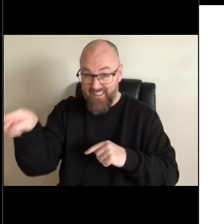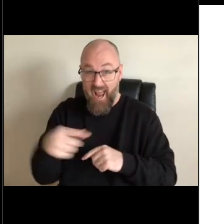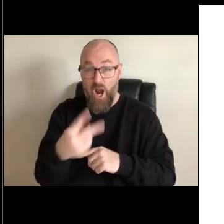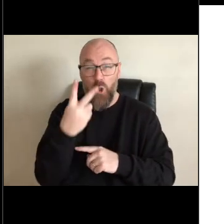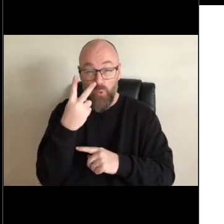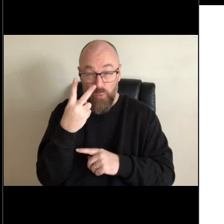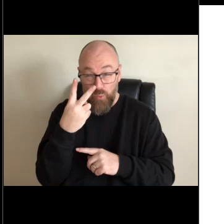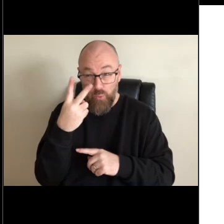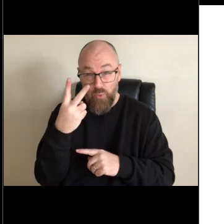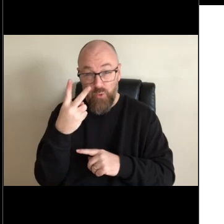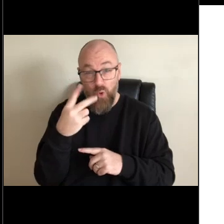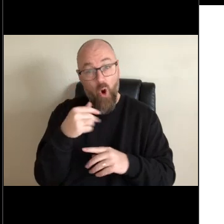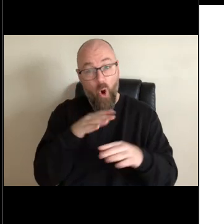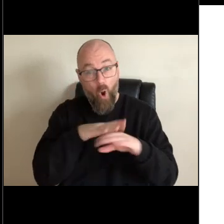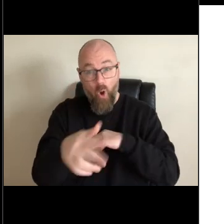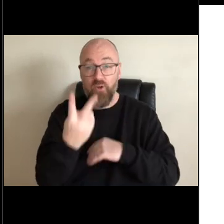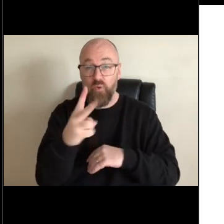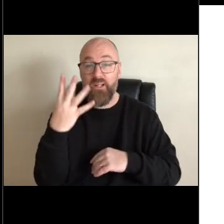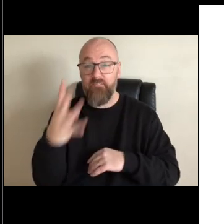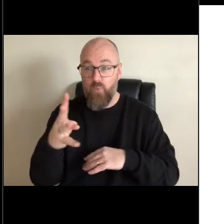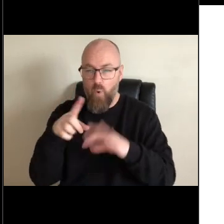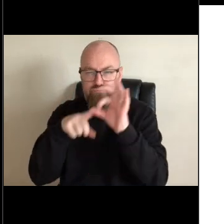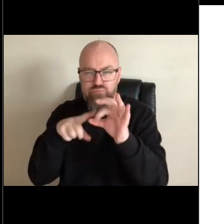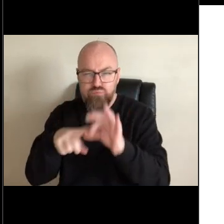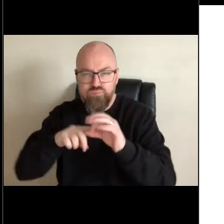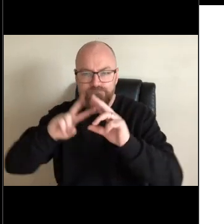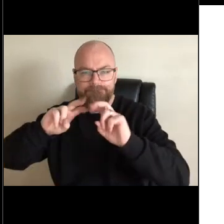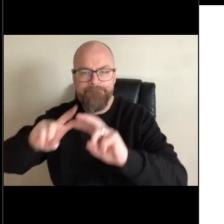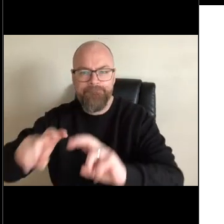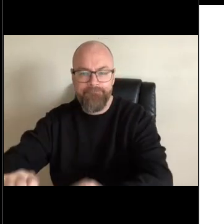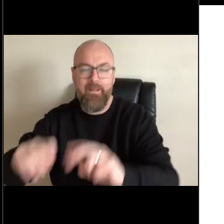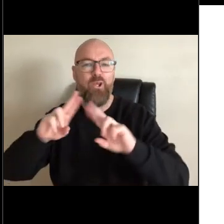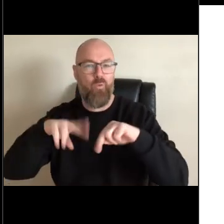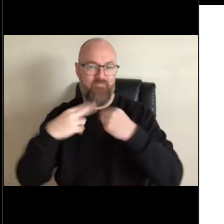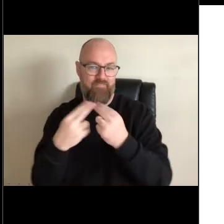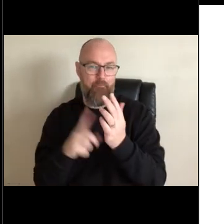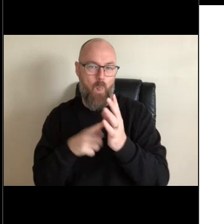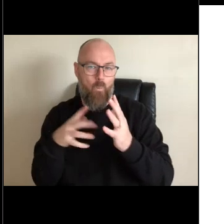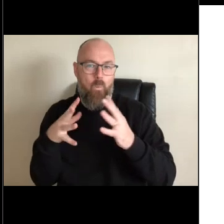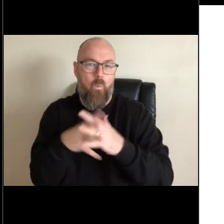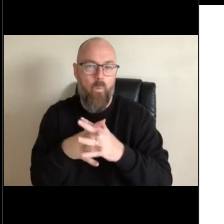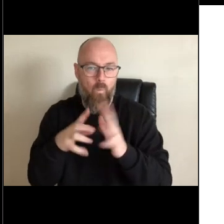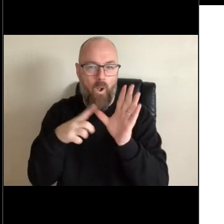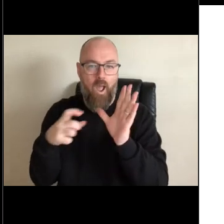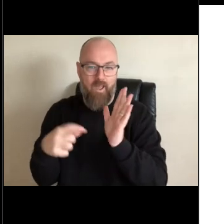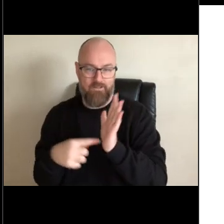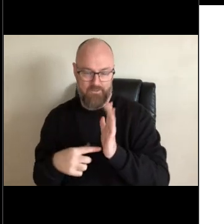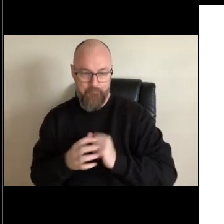over the past nine years and he also commented that those um inquiries indicated that prior